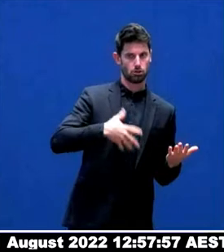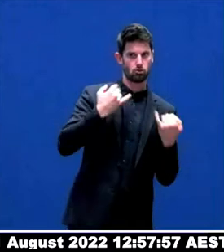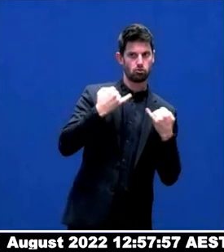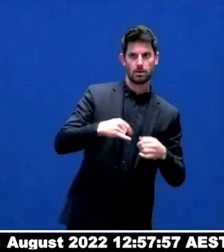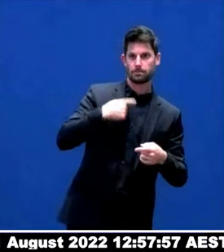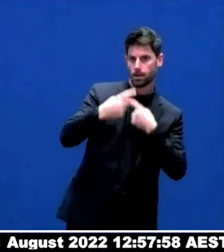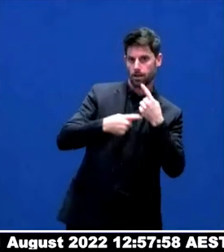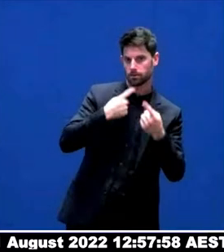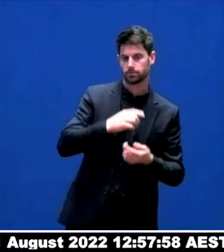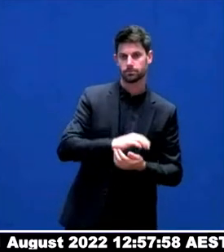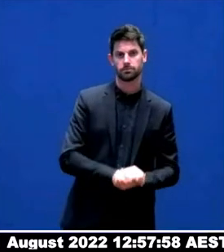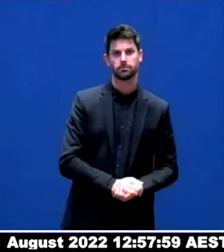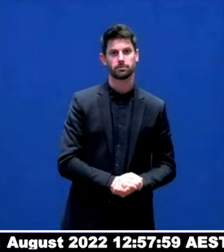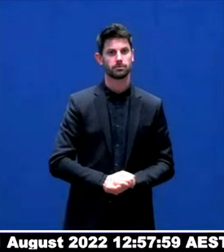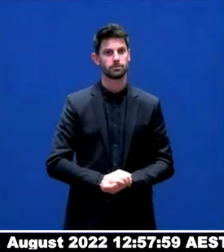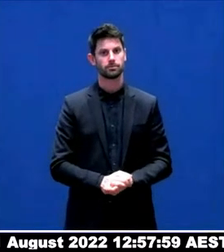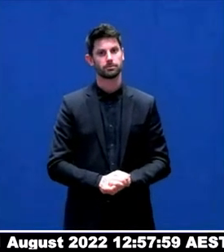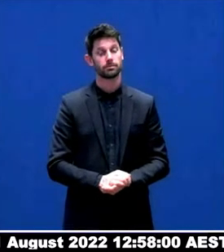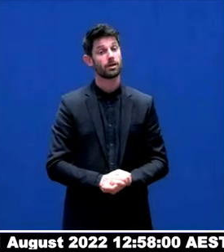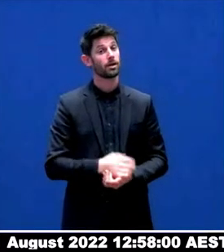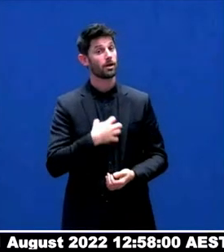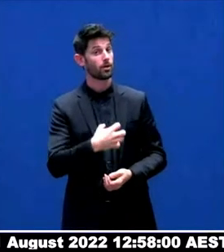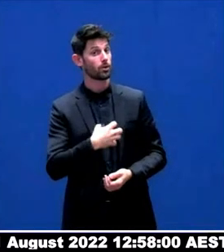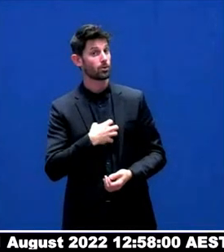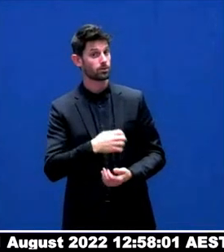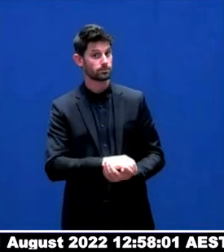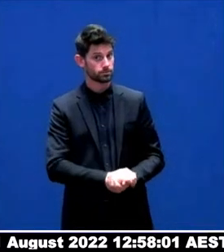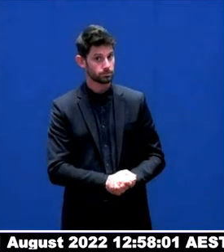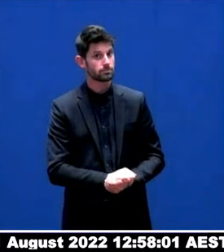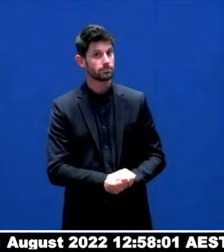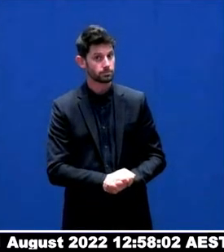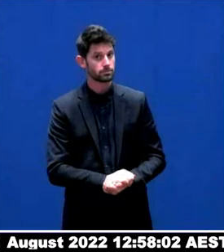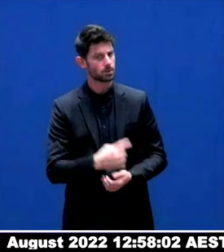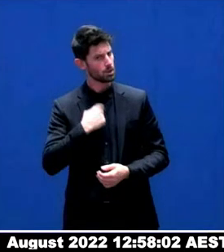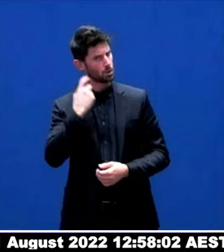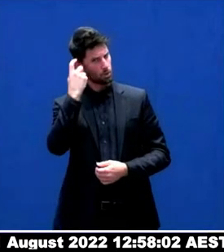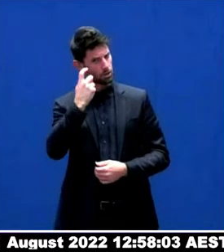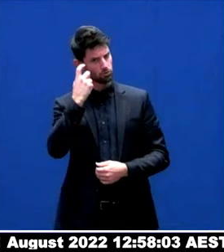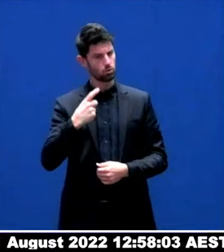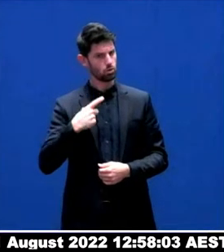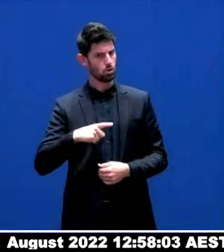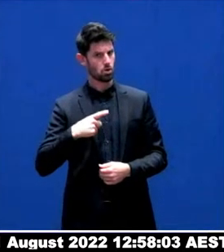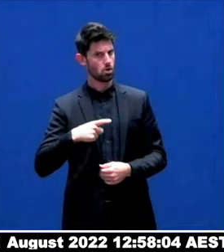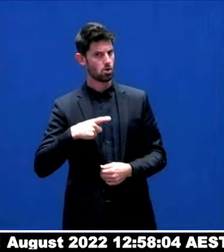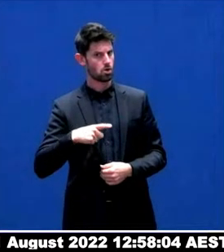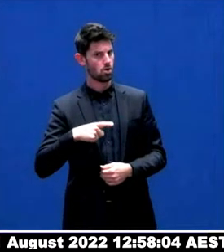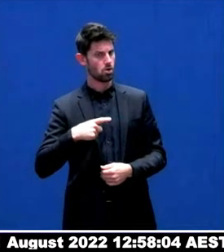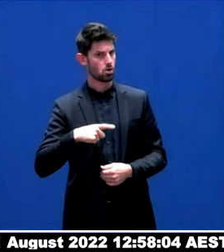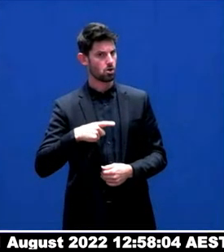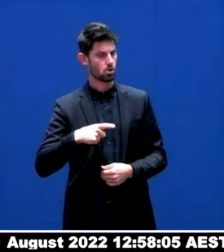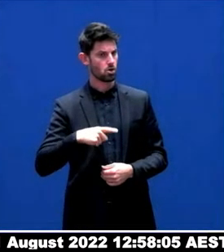I'm just wondering why, in that situation, it wouldn't be a reasonable